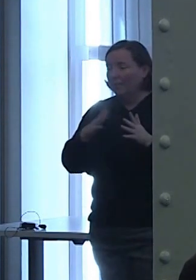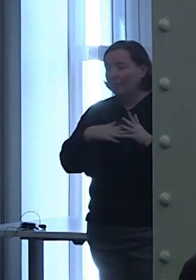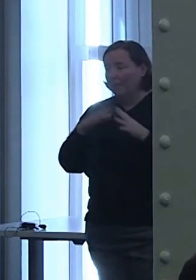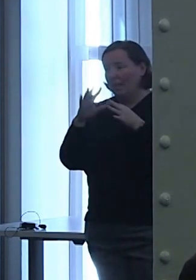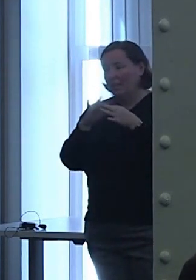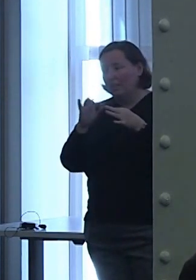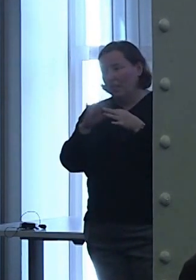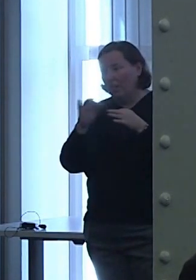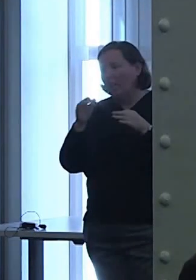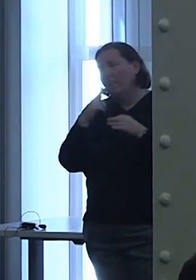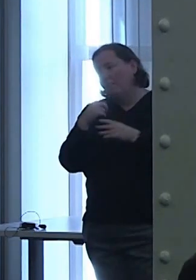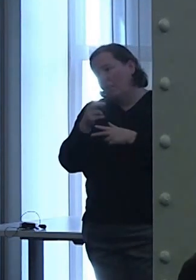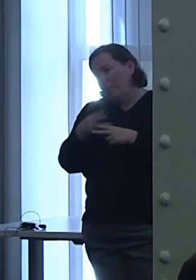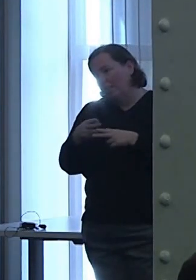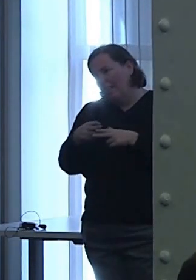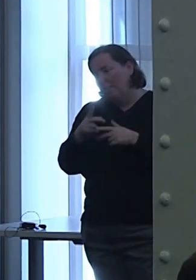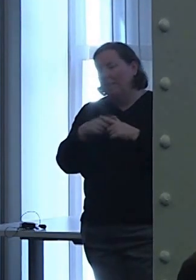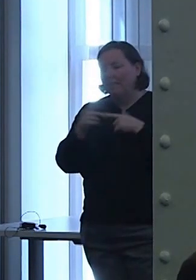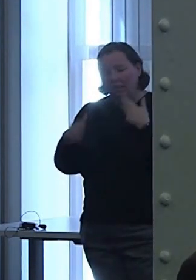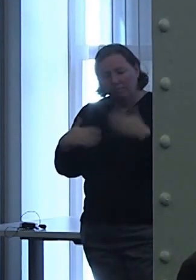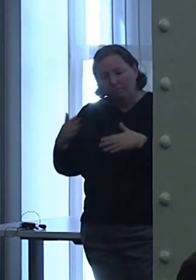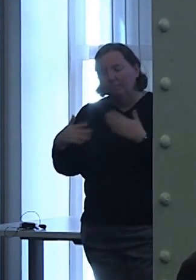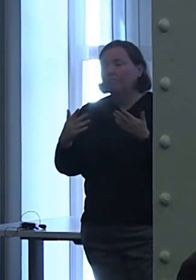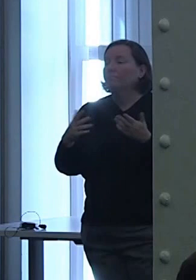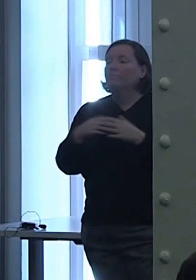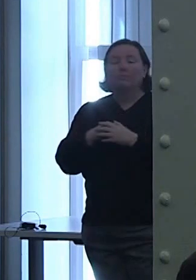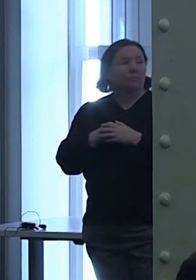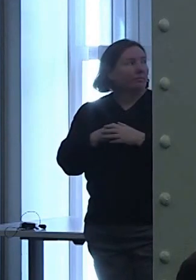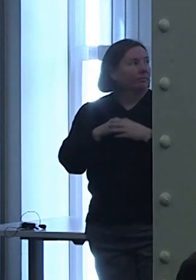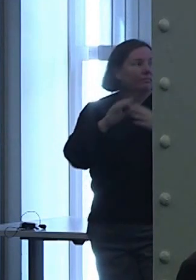over that for a little bit, come in here and there.